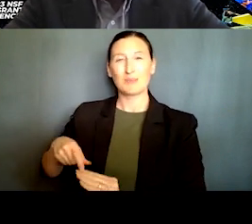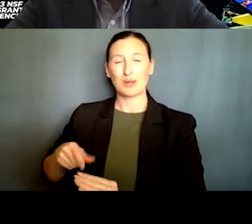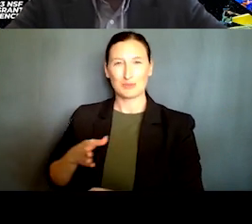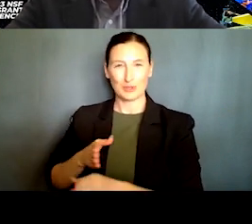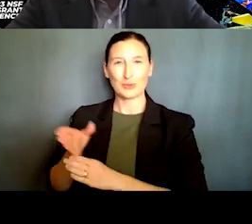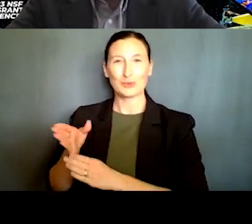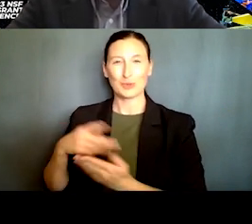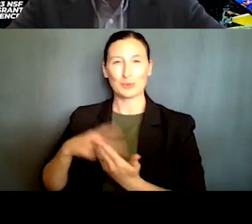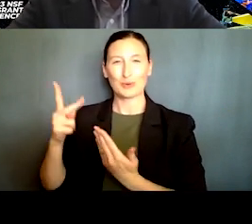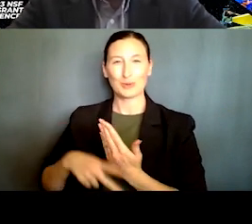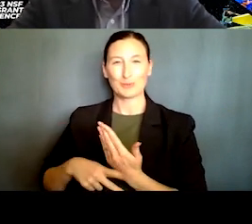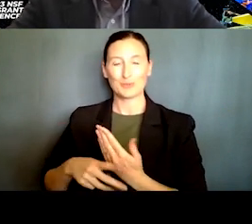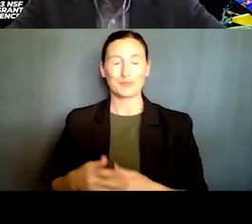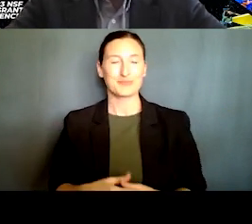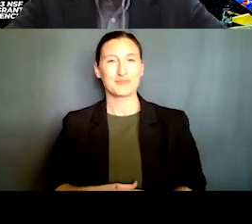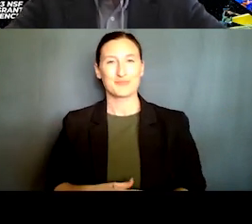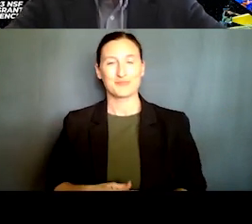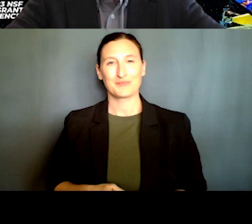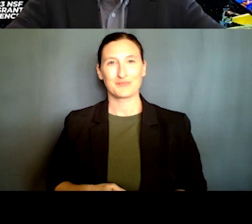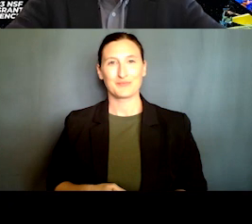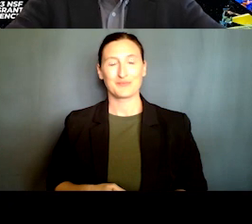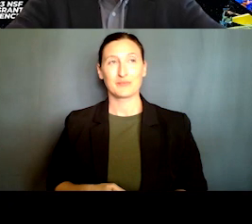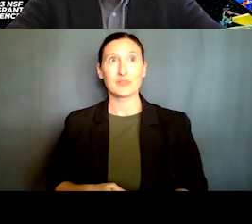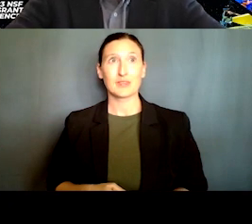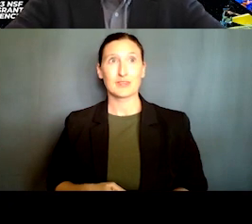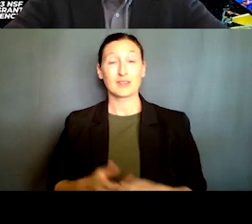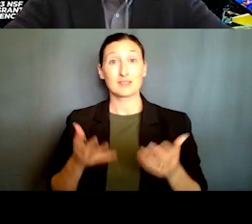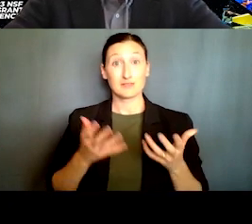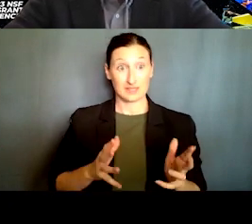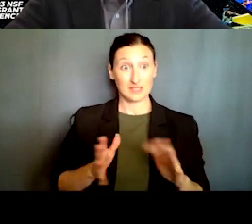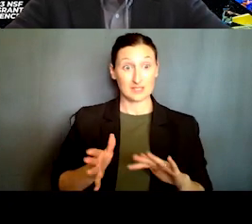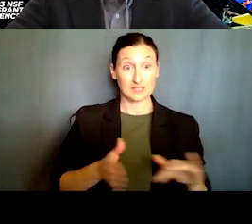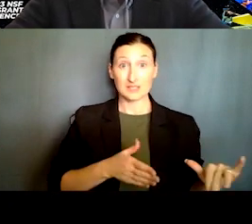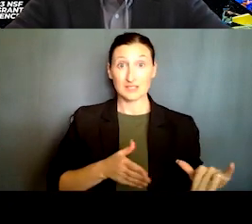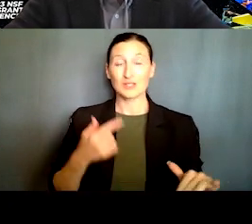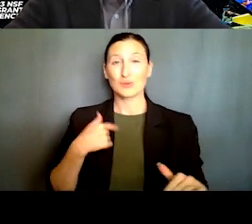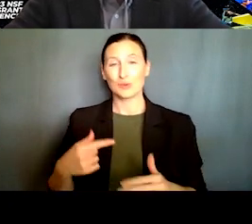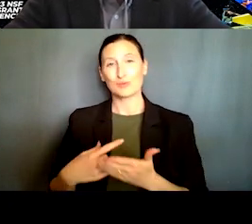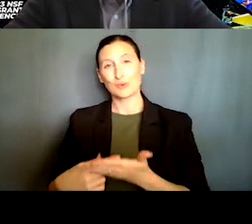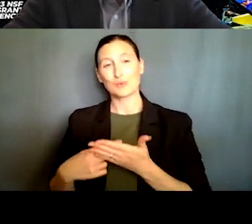the NSF wide CAREER program. After that will be overview of